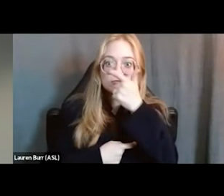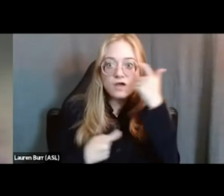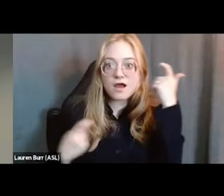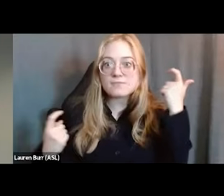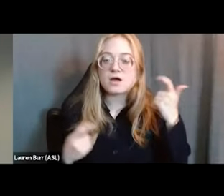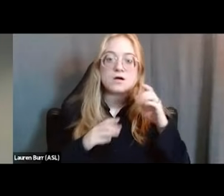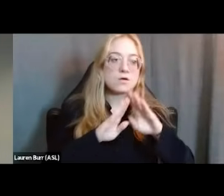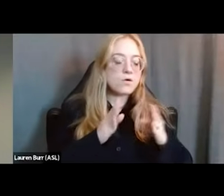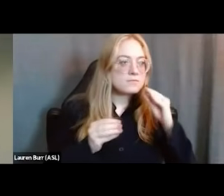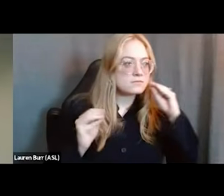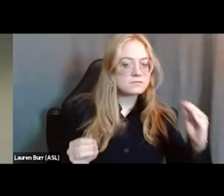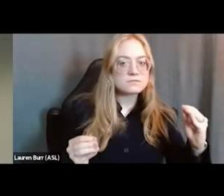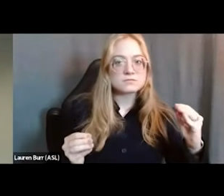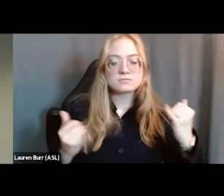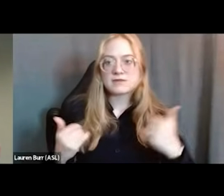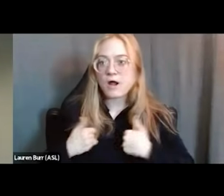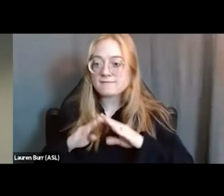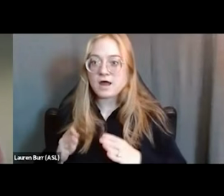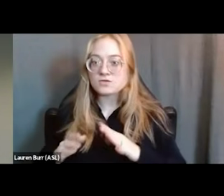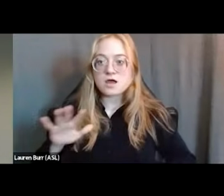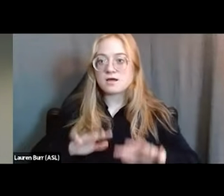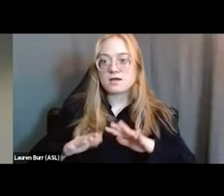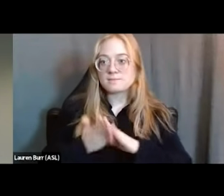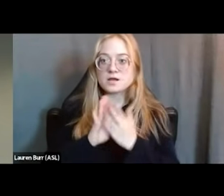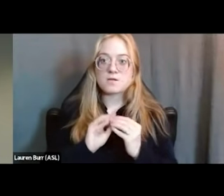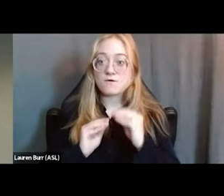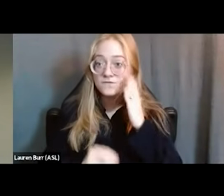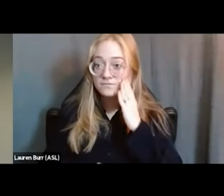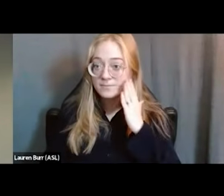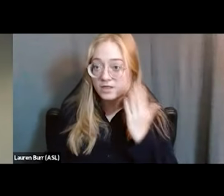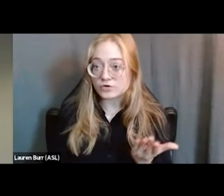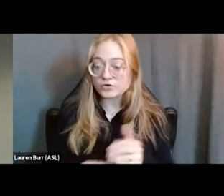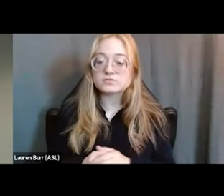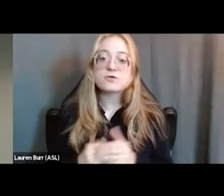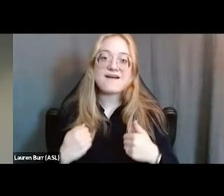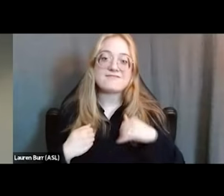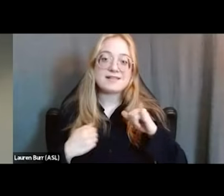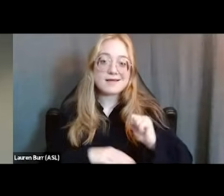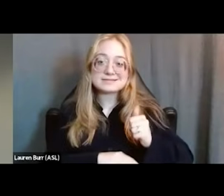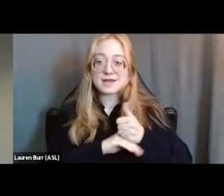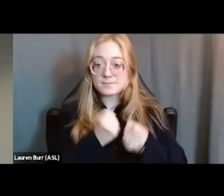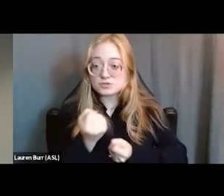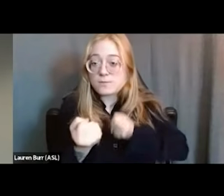and getting familiar in their space. So having some structured supports set up to address this particular issue